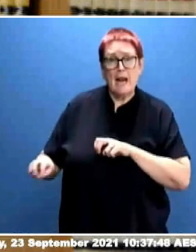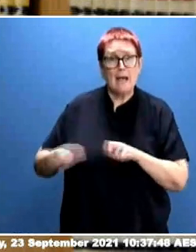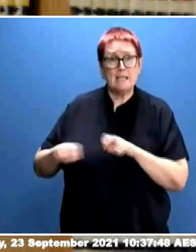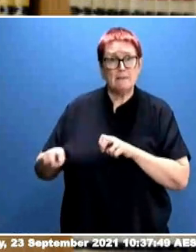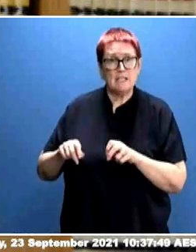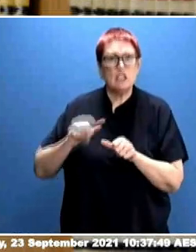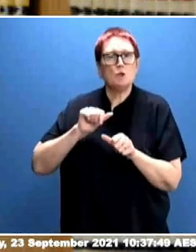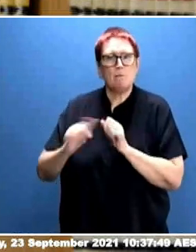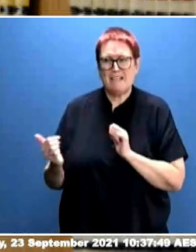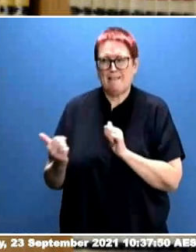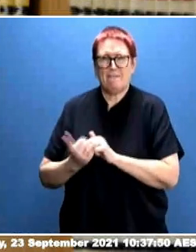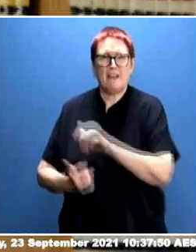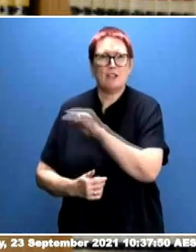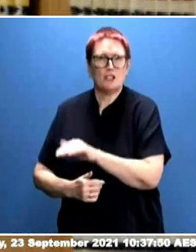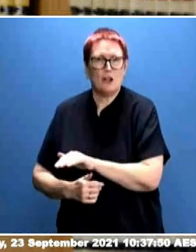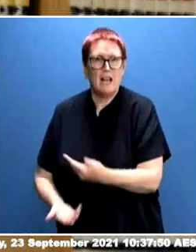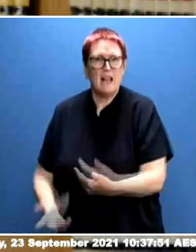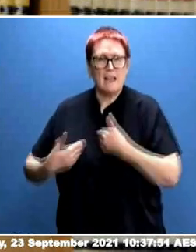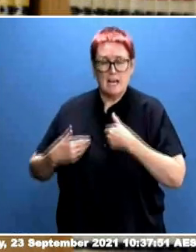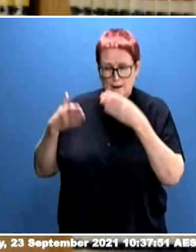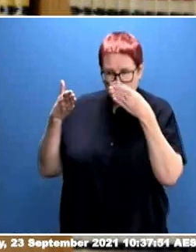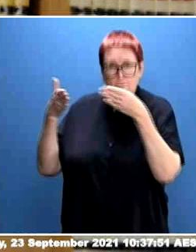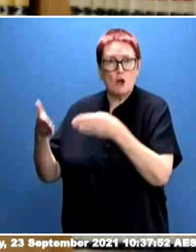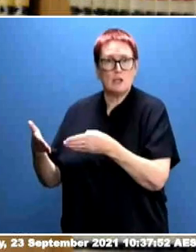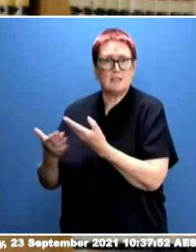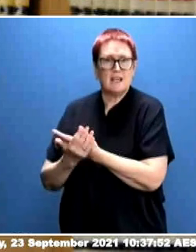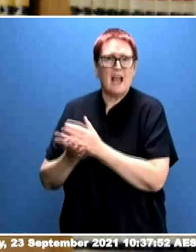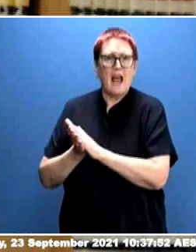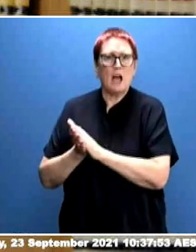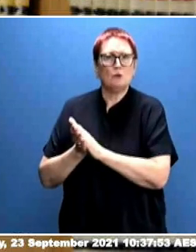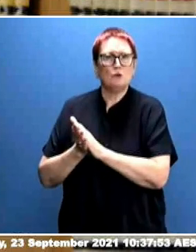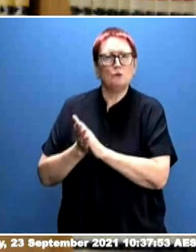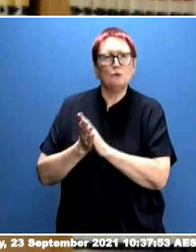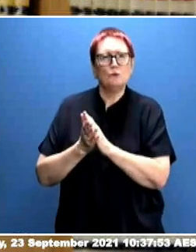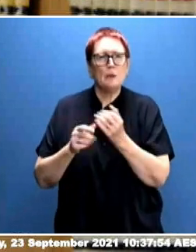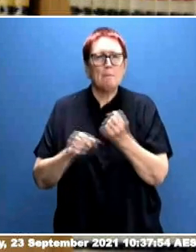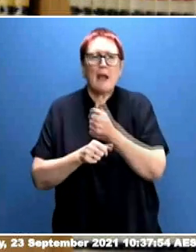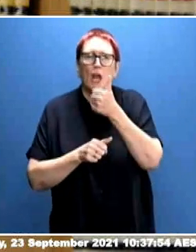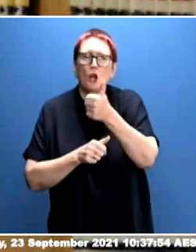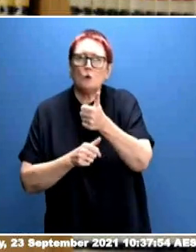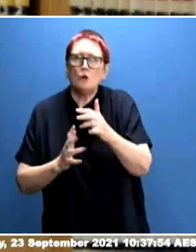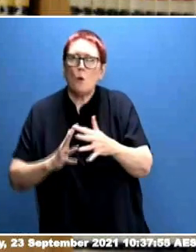So in a sense, they provide us with a focus and a way to own the goals for what we might achieve in that three weeks.